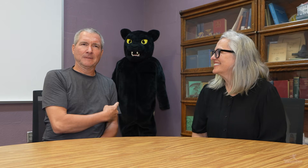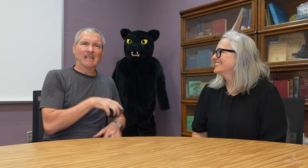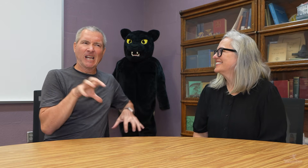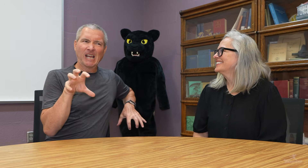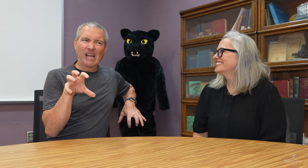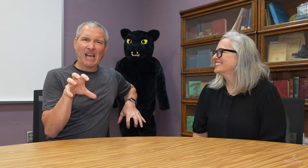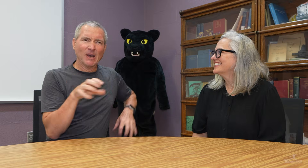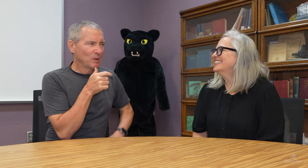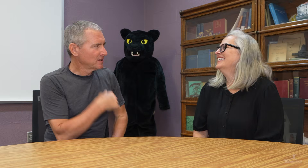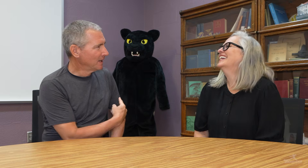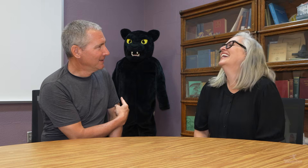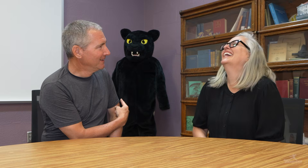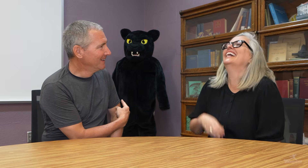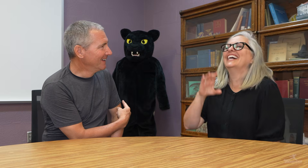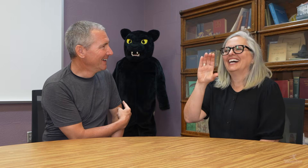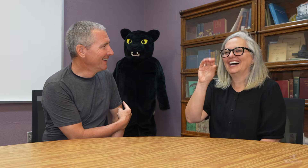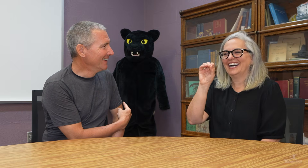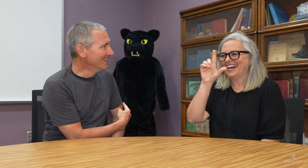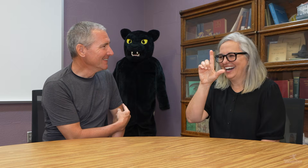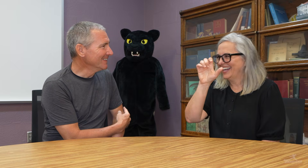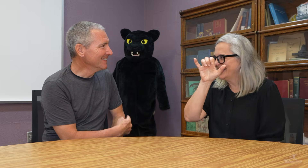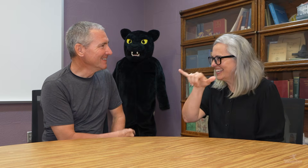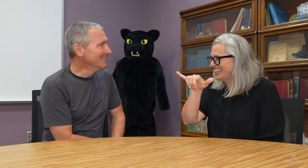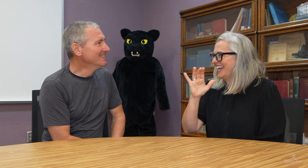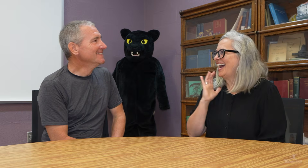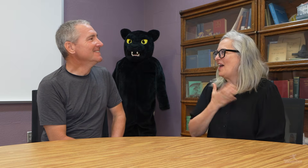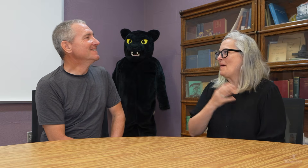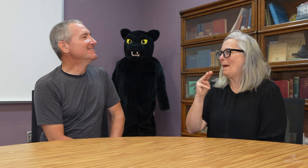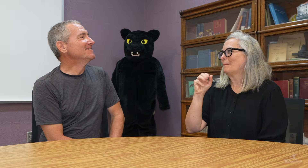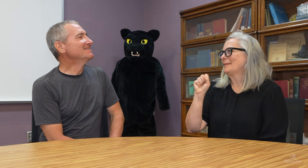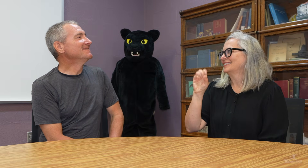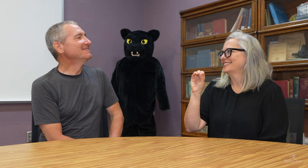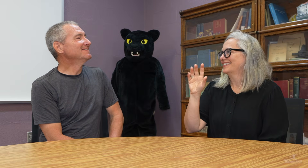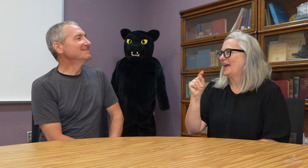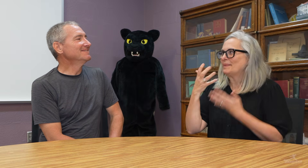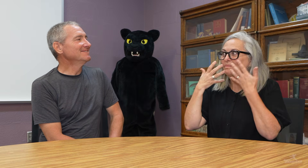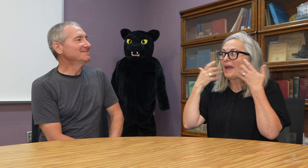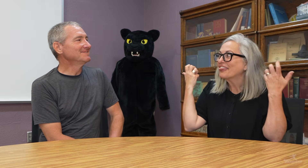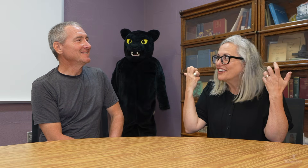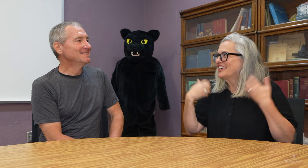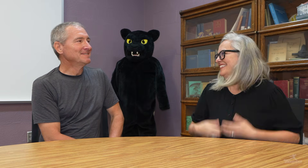Who is this with the fangs and claws?! That’s Colley, our mascot—the panther!